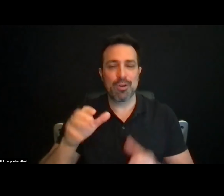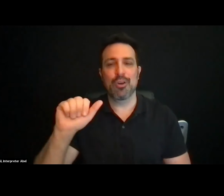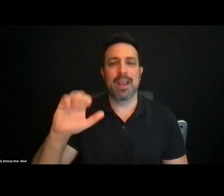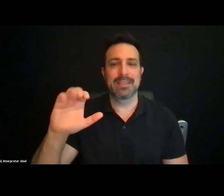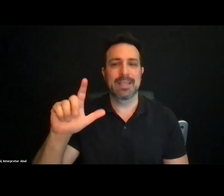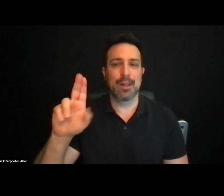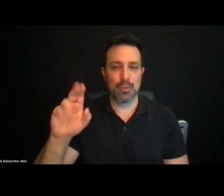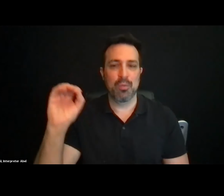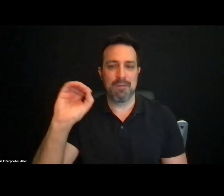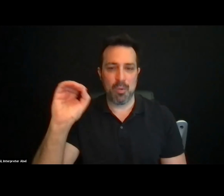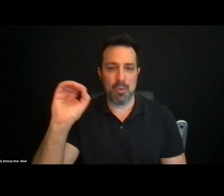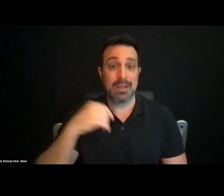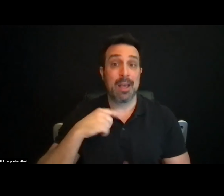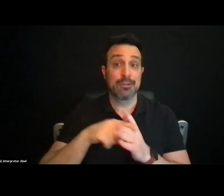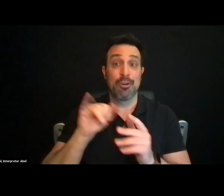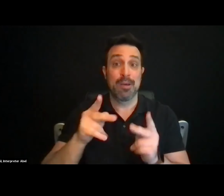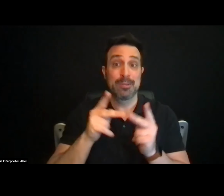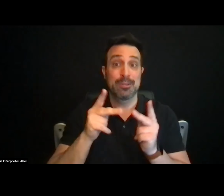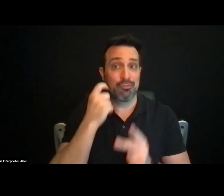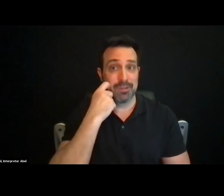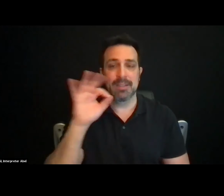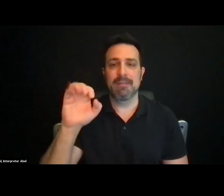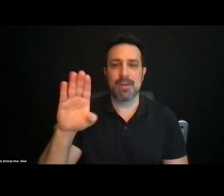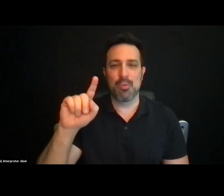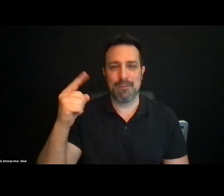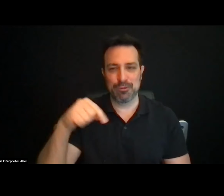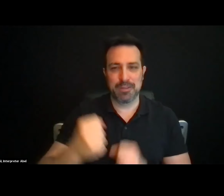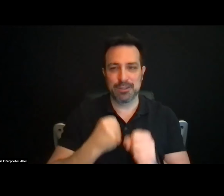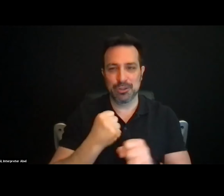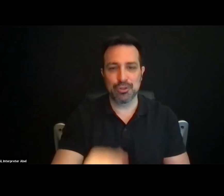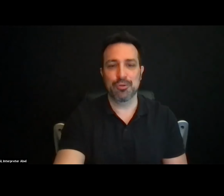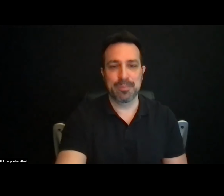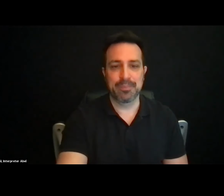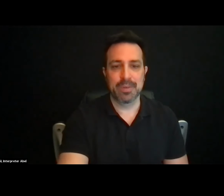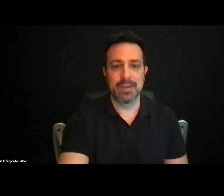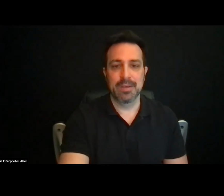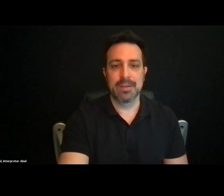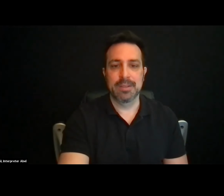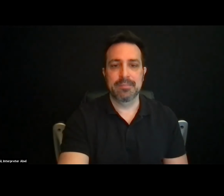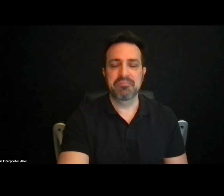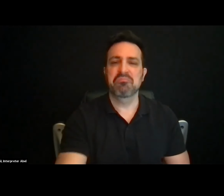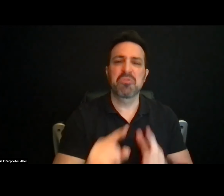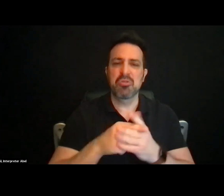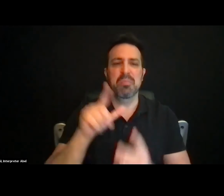My pronouns are she and her. I'm honored to be participating with you as executive director of the